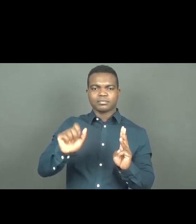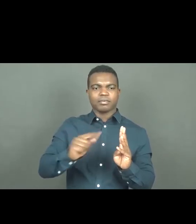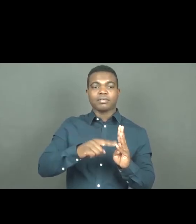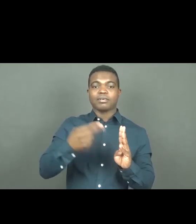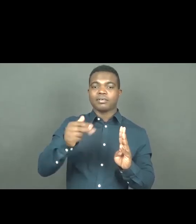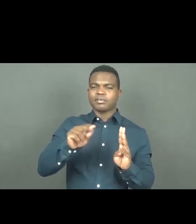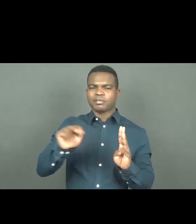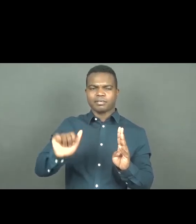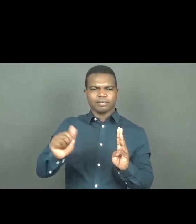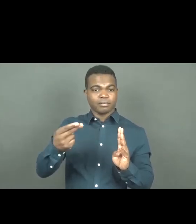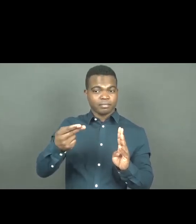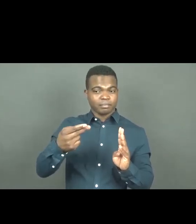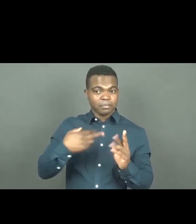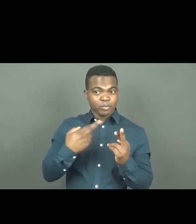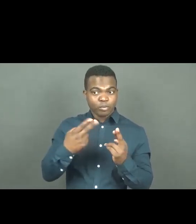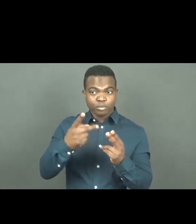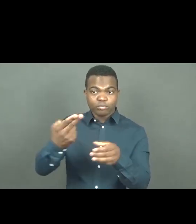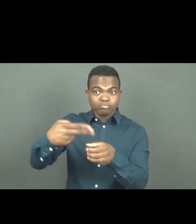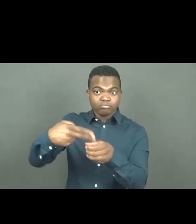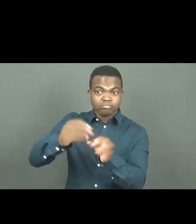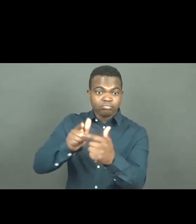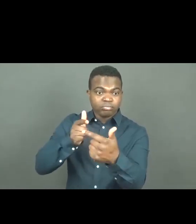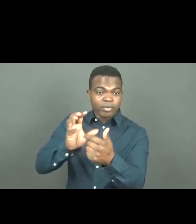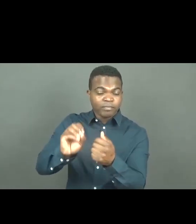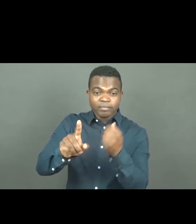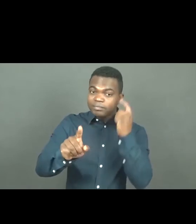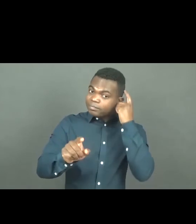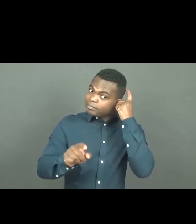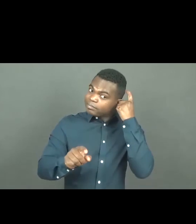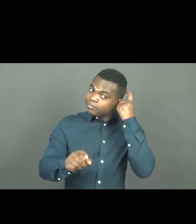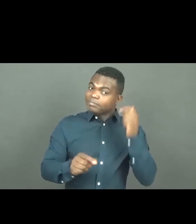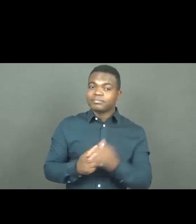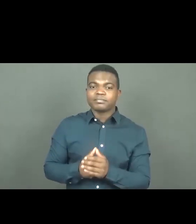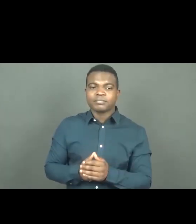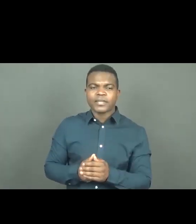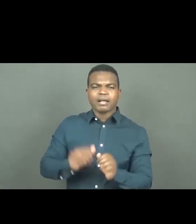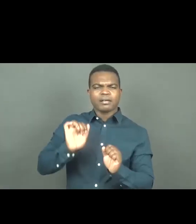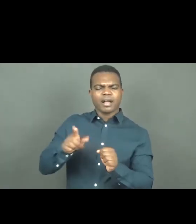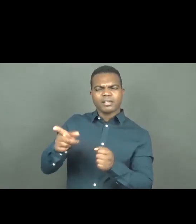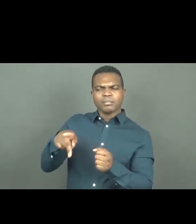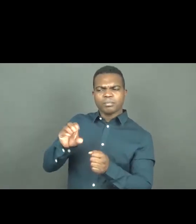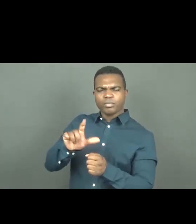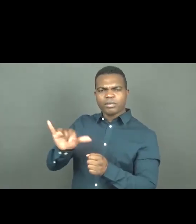insight from you around the implementation of the Marker so far for the Disability DAC Marker